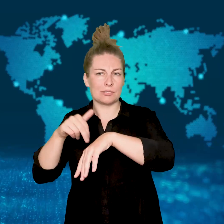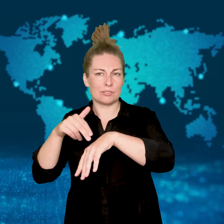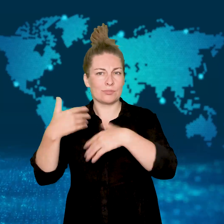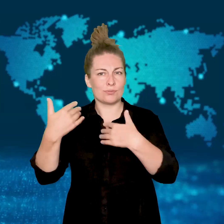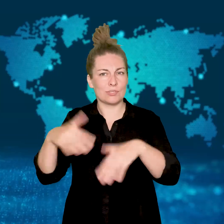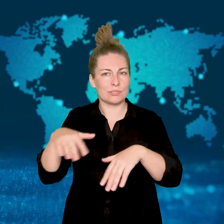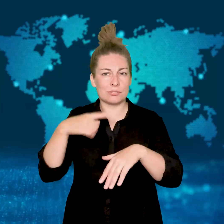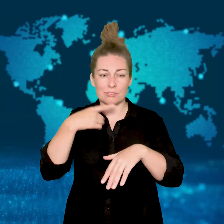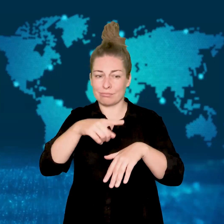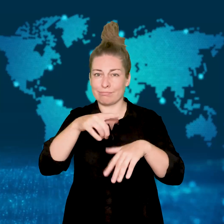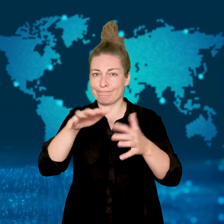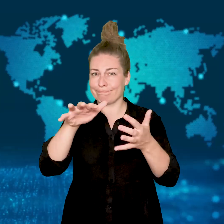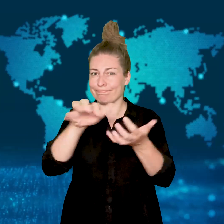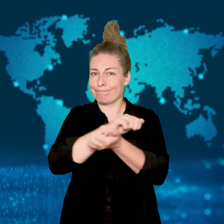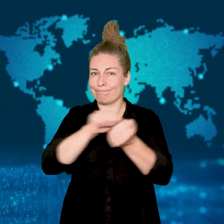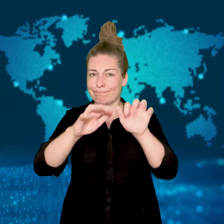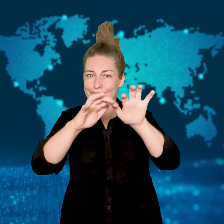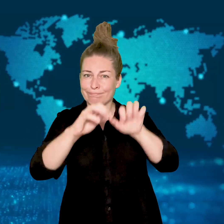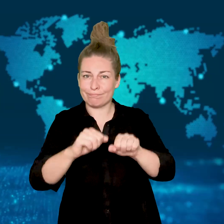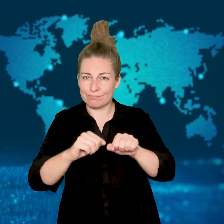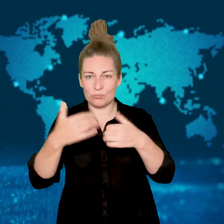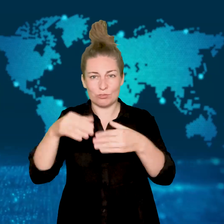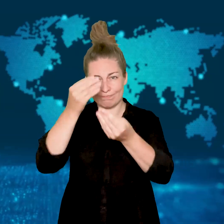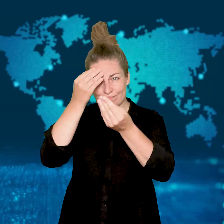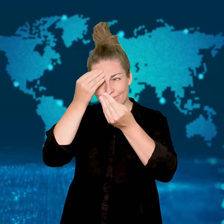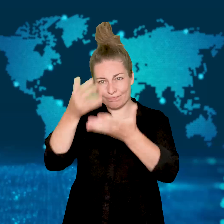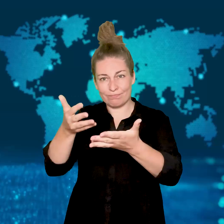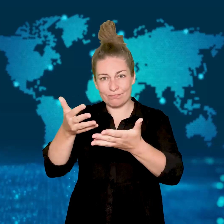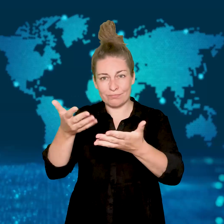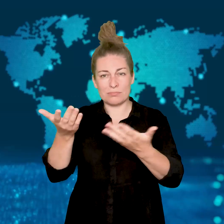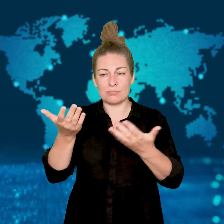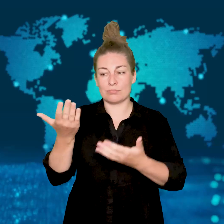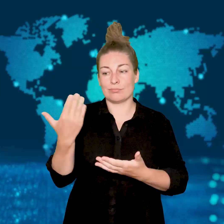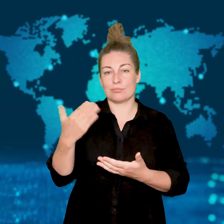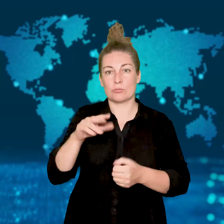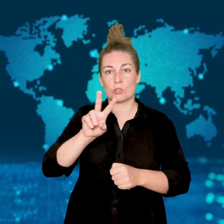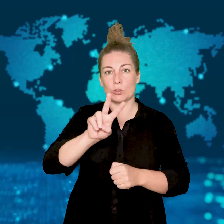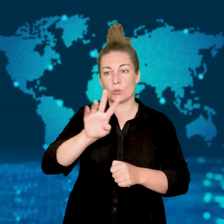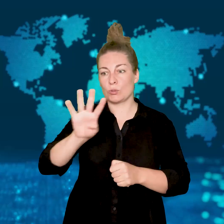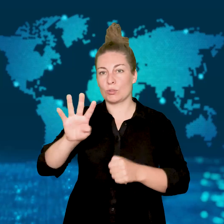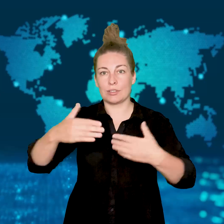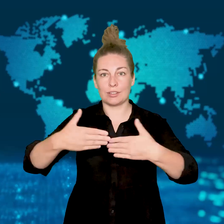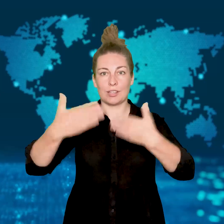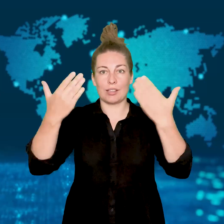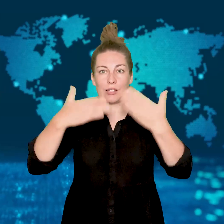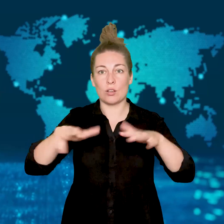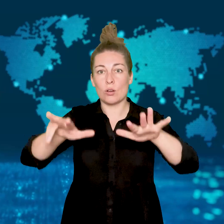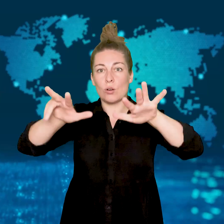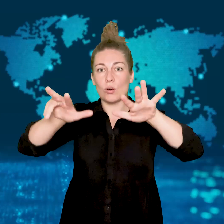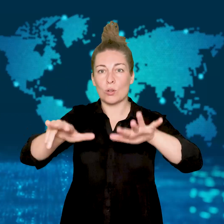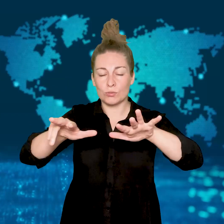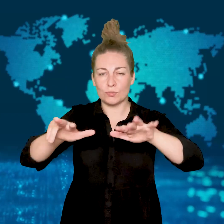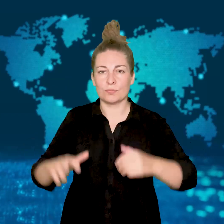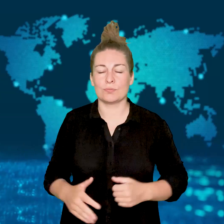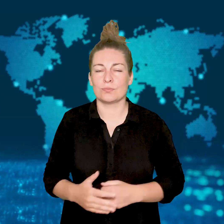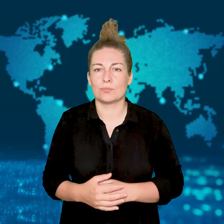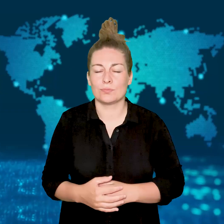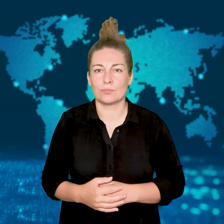Police were informed of the possible damage on August 24th.